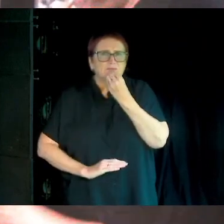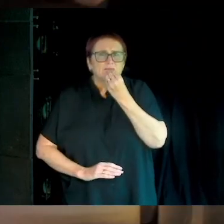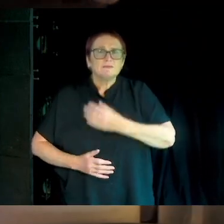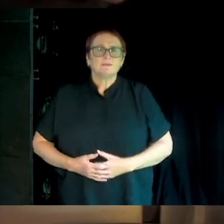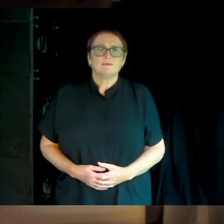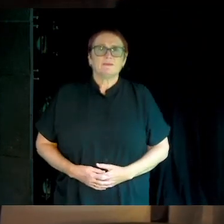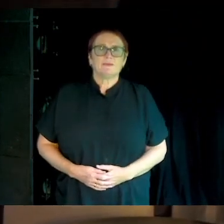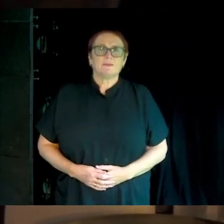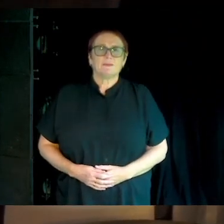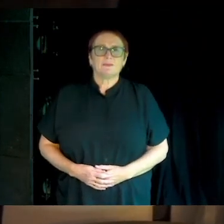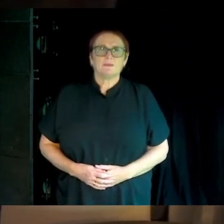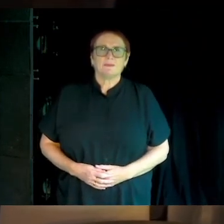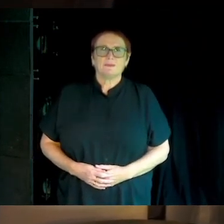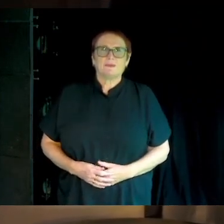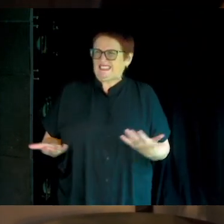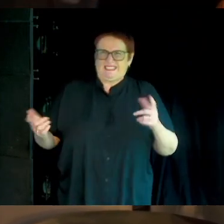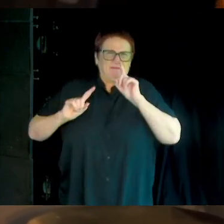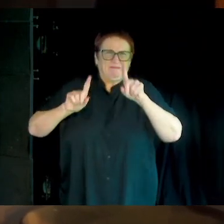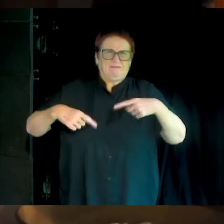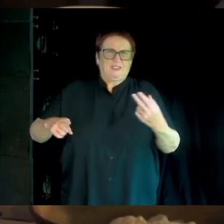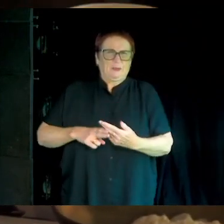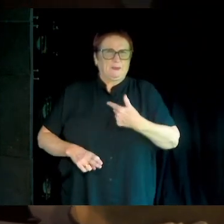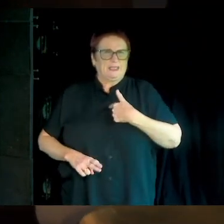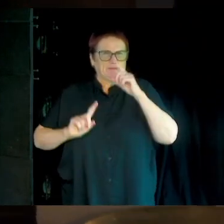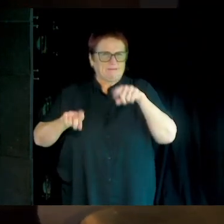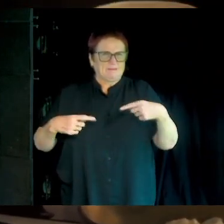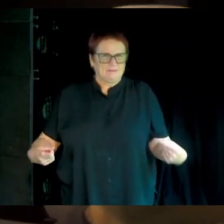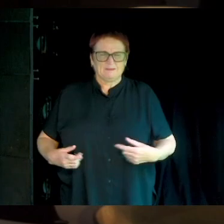these are fake pieces you know I can't do that so I'm going to show you how to do that